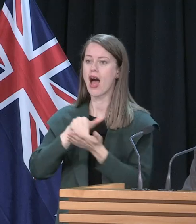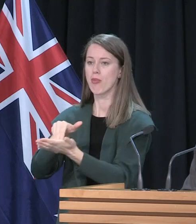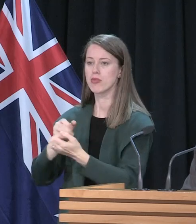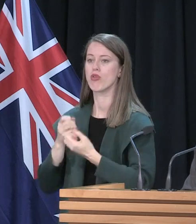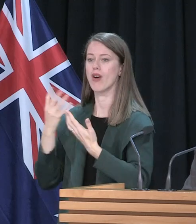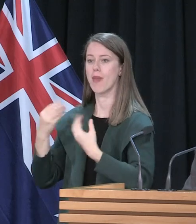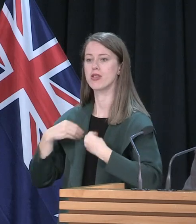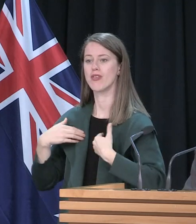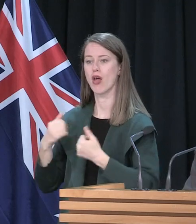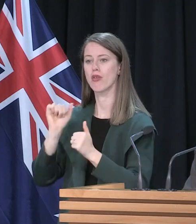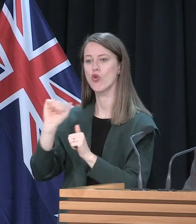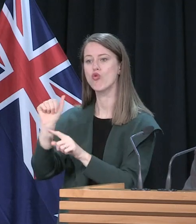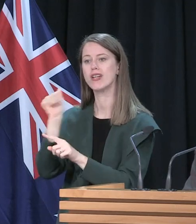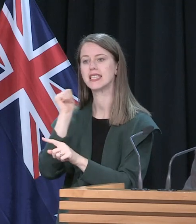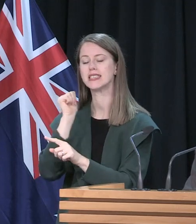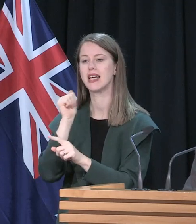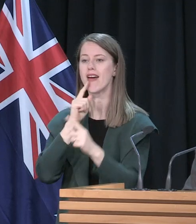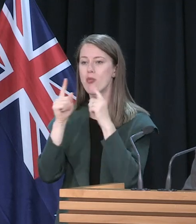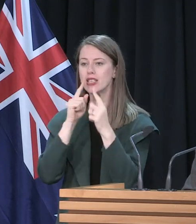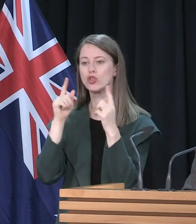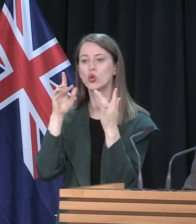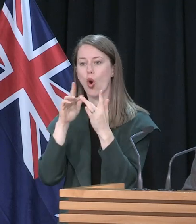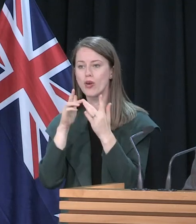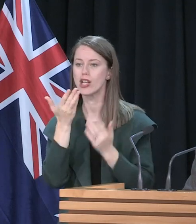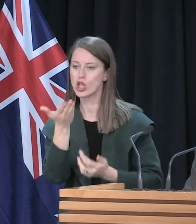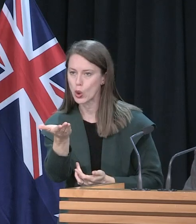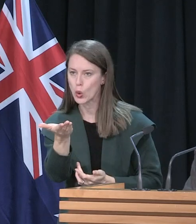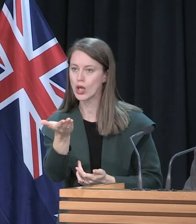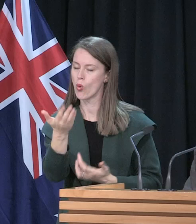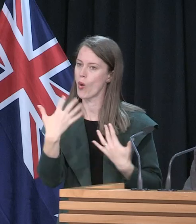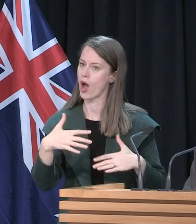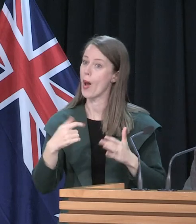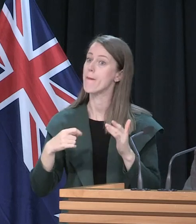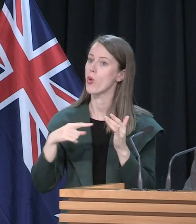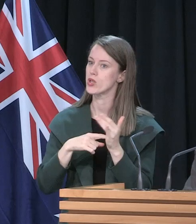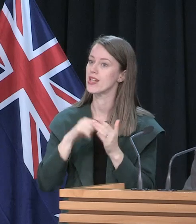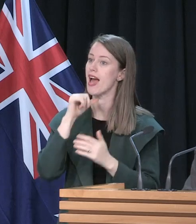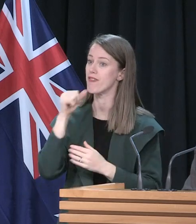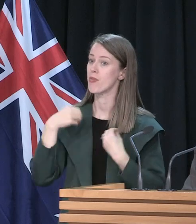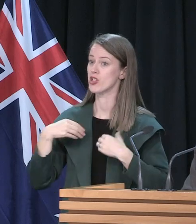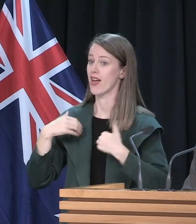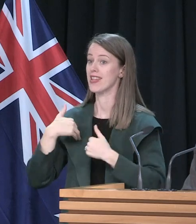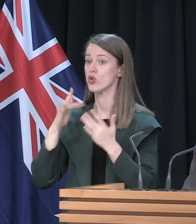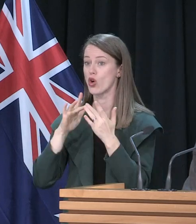Even by downloading and registering with the app, you provide the Ministry of Health